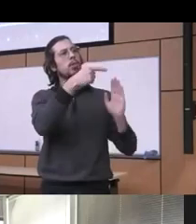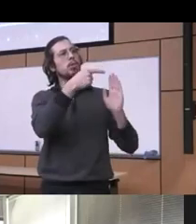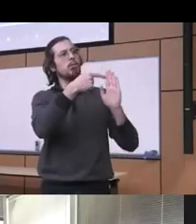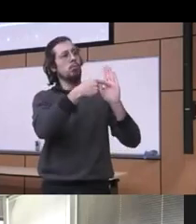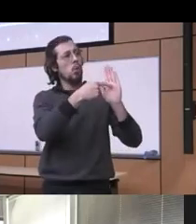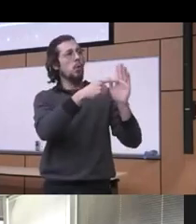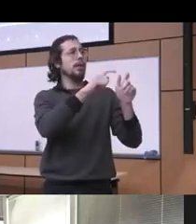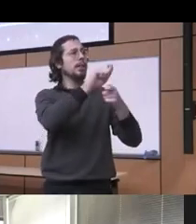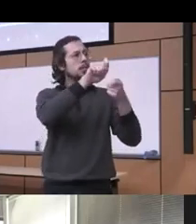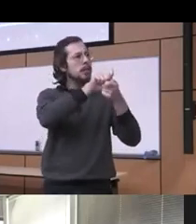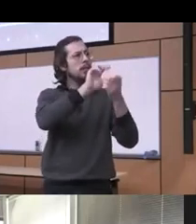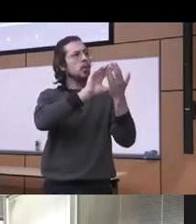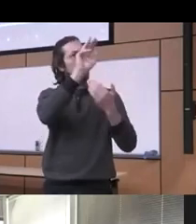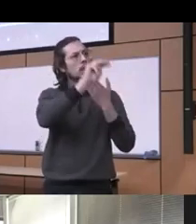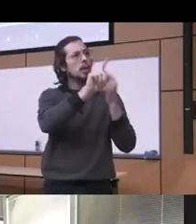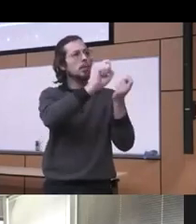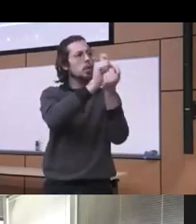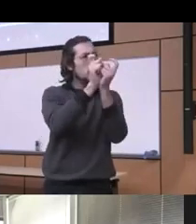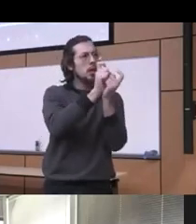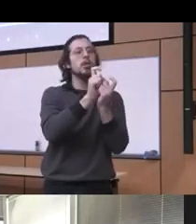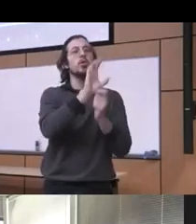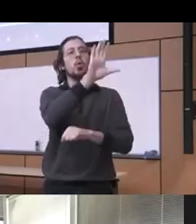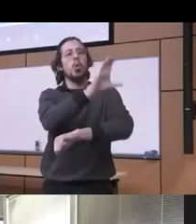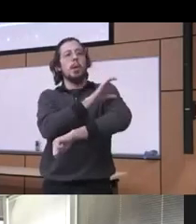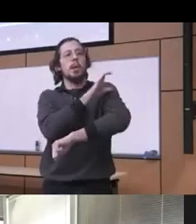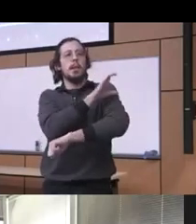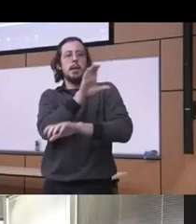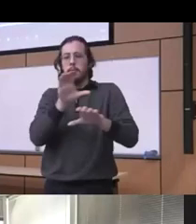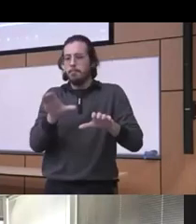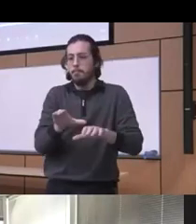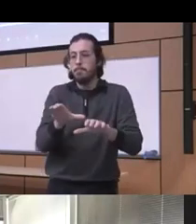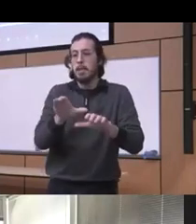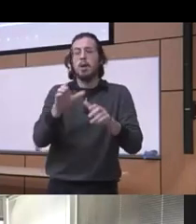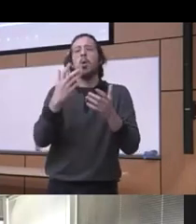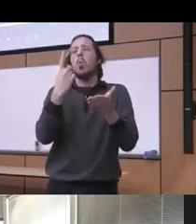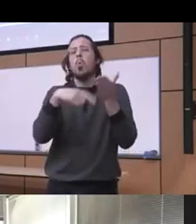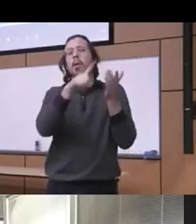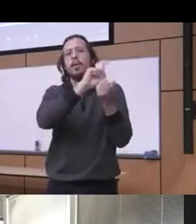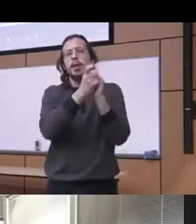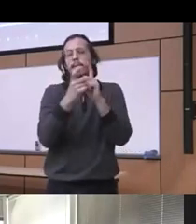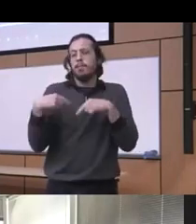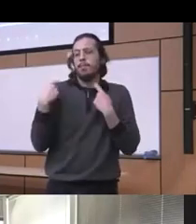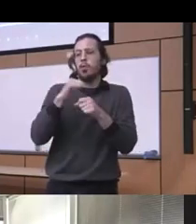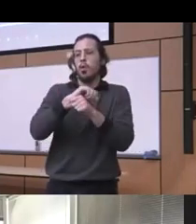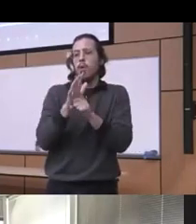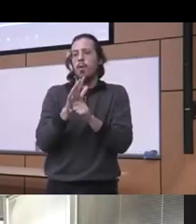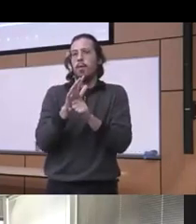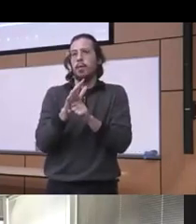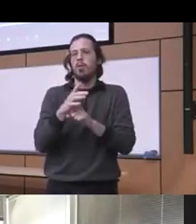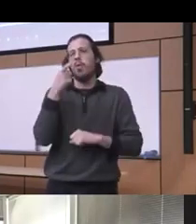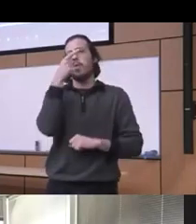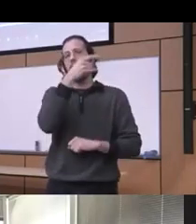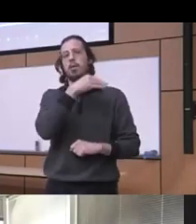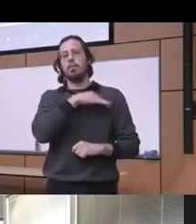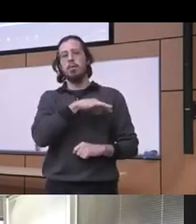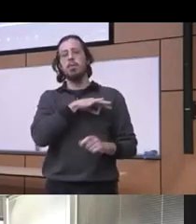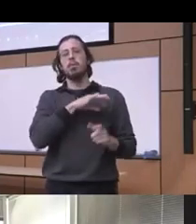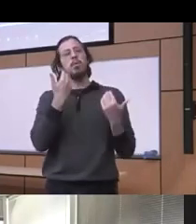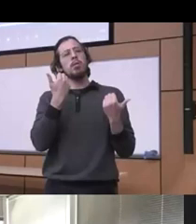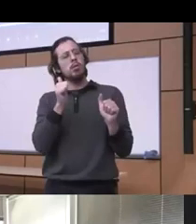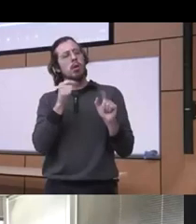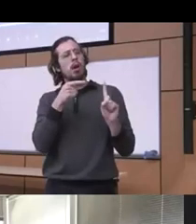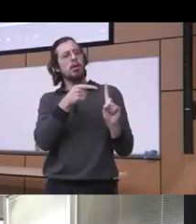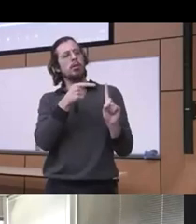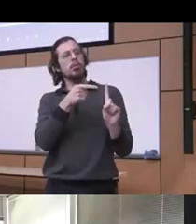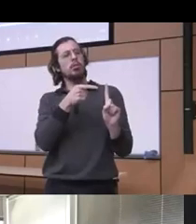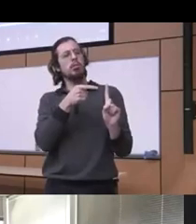or in your clinical care that happened since covet in Pittsburgh specifically to kind of uh adapt air